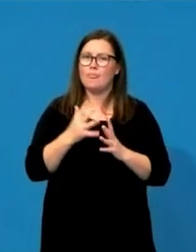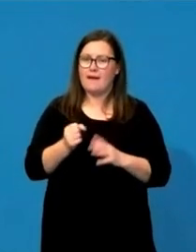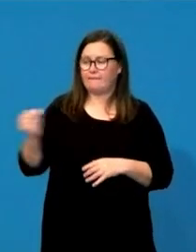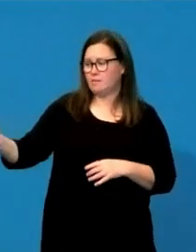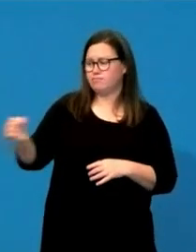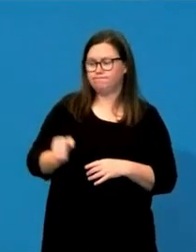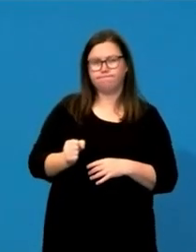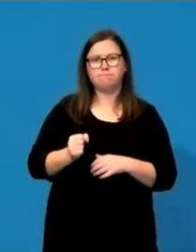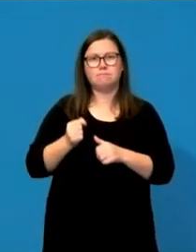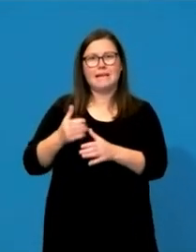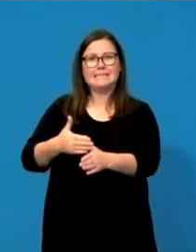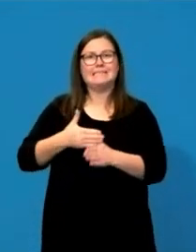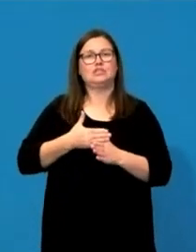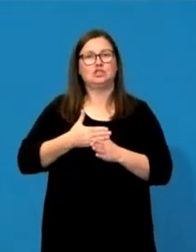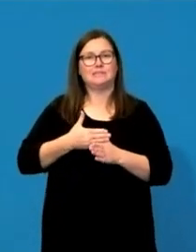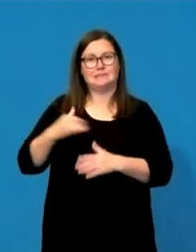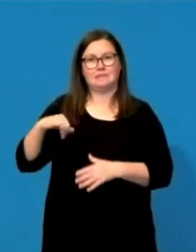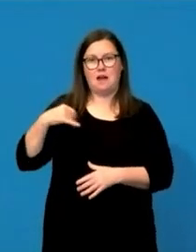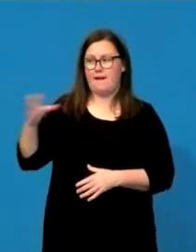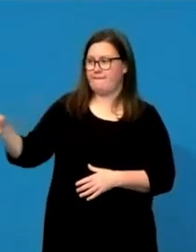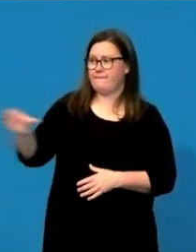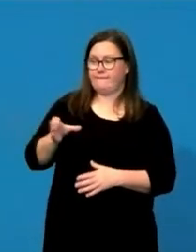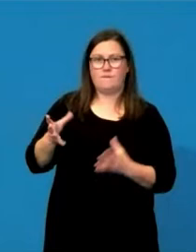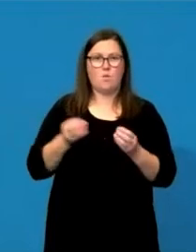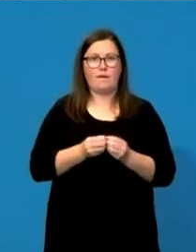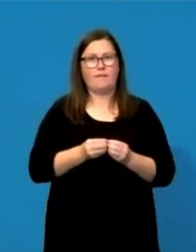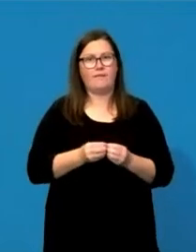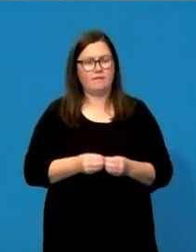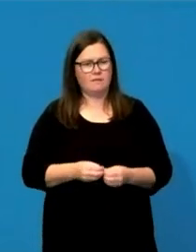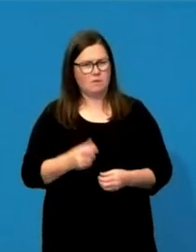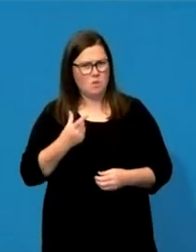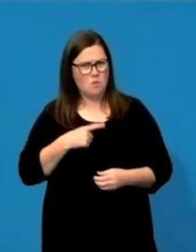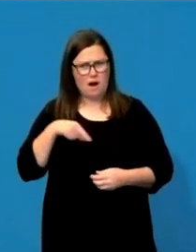And what difference does it make to have an Indigenous worker there?